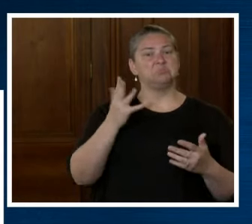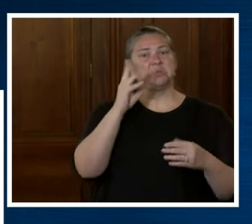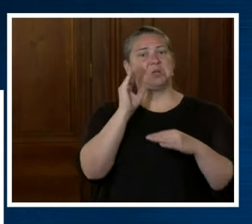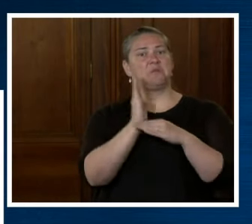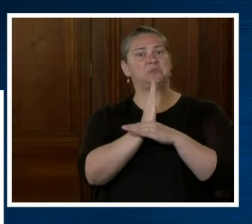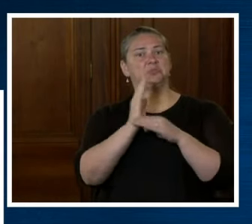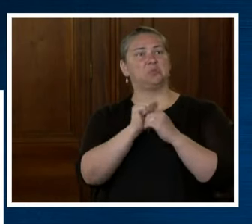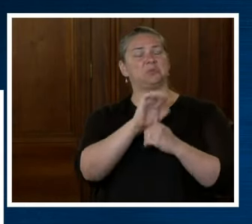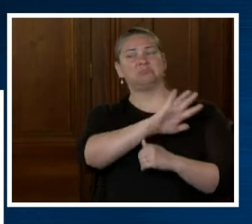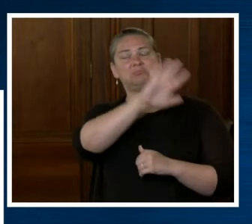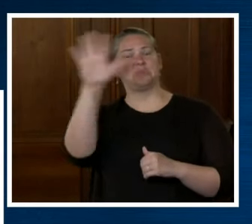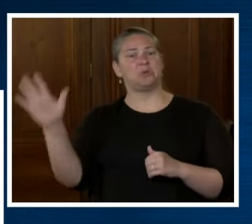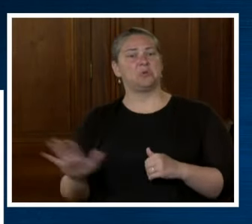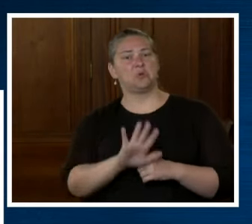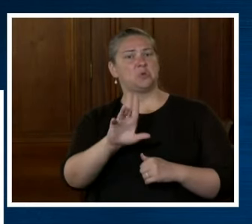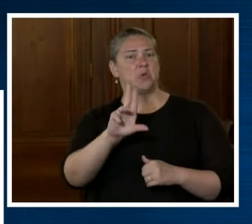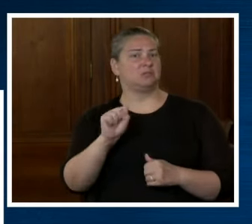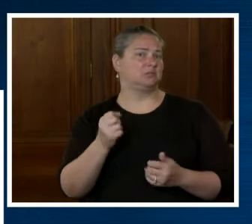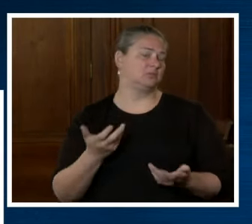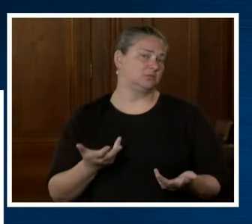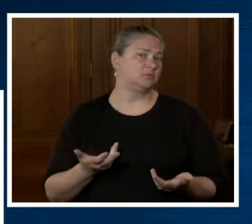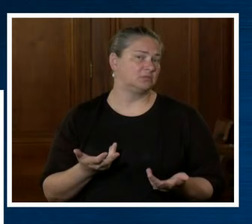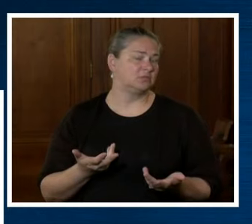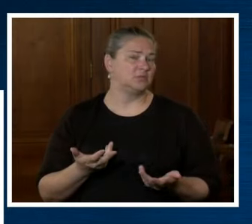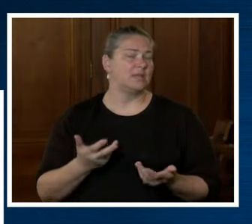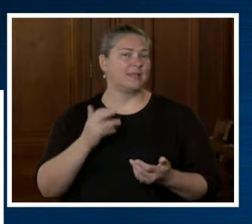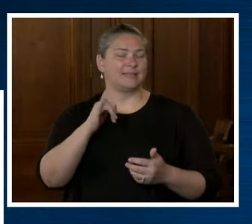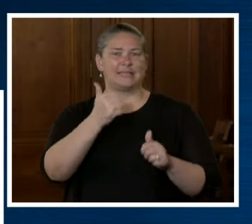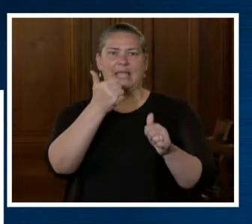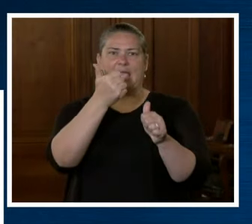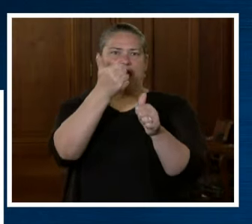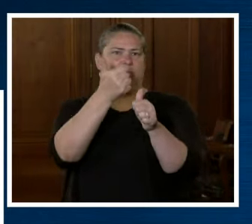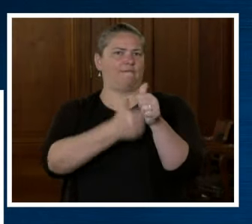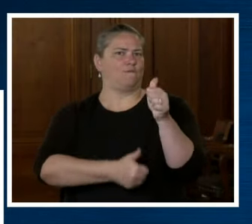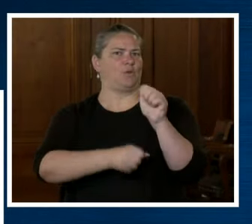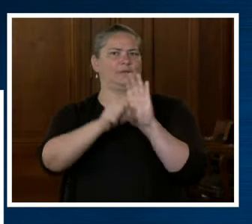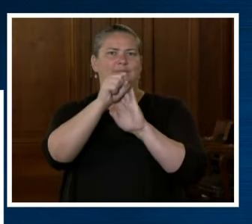UNITED STATES, AND THAT'S WHAT WE ARE GOING TO SEE HERE, OUR LIVES OF GOING TO BE DIFFERENT